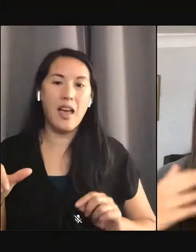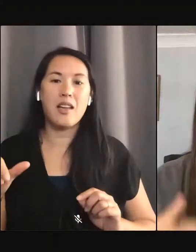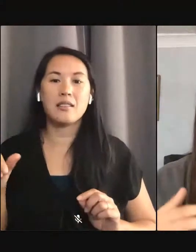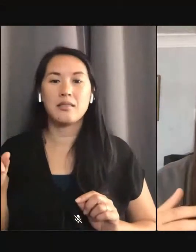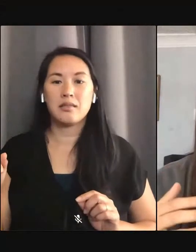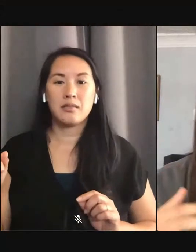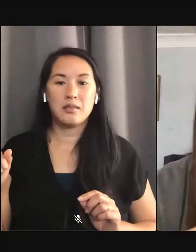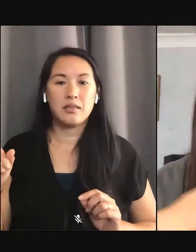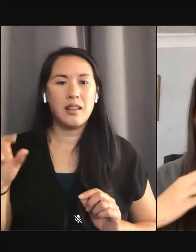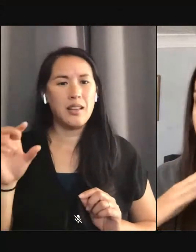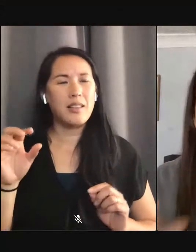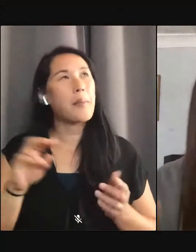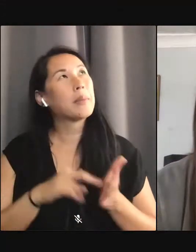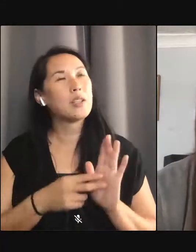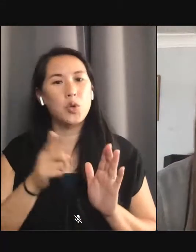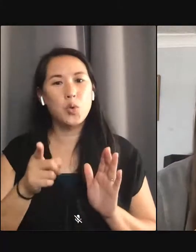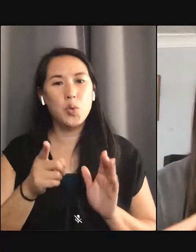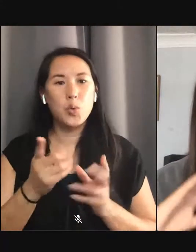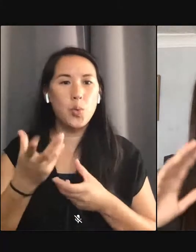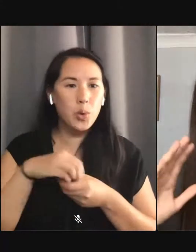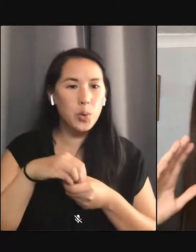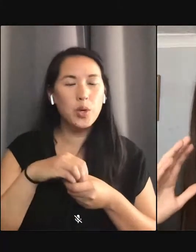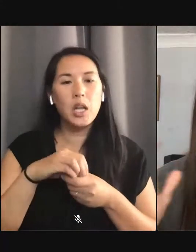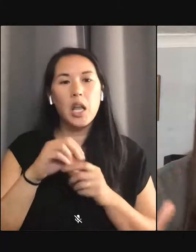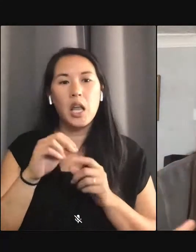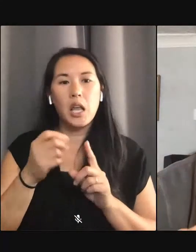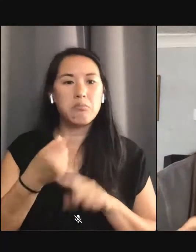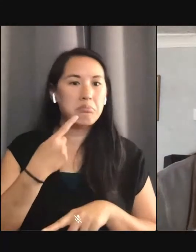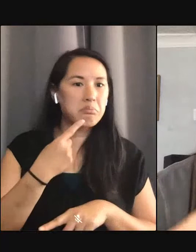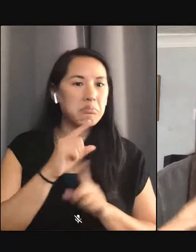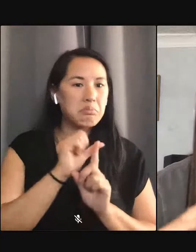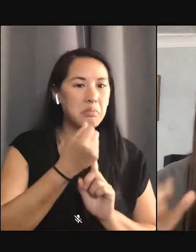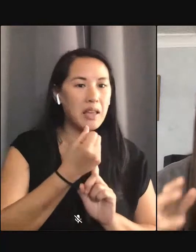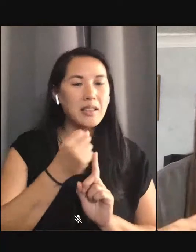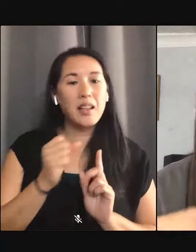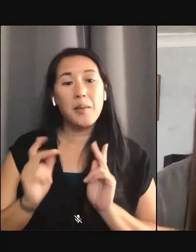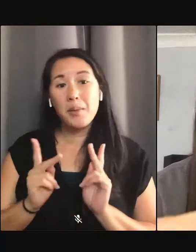including edge cases and people that maybe aren't always considered including those things in the